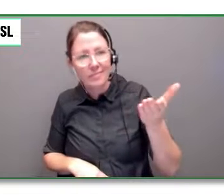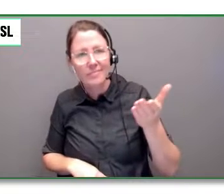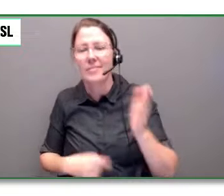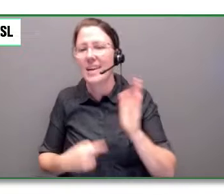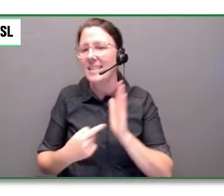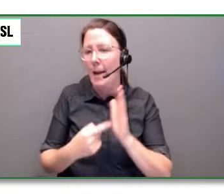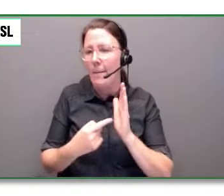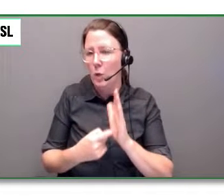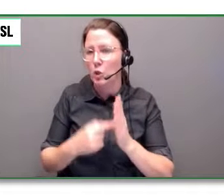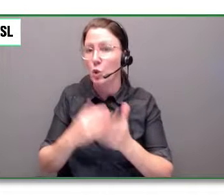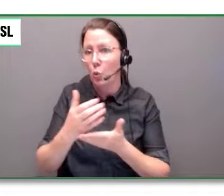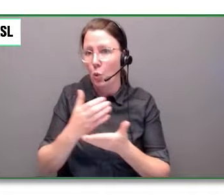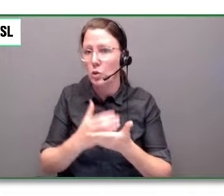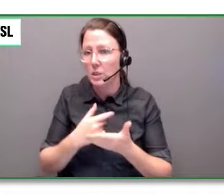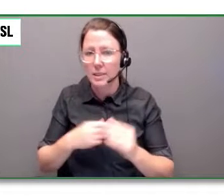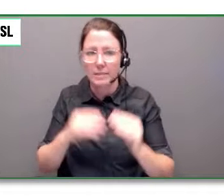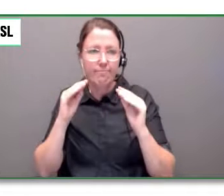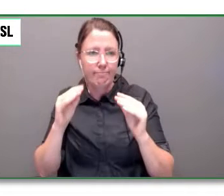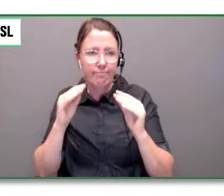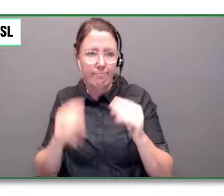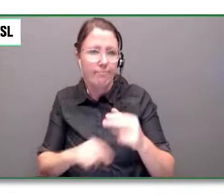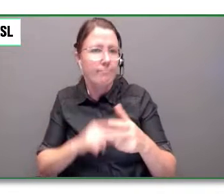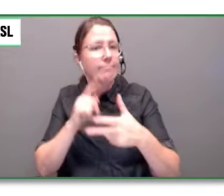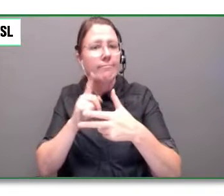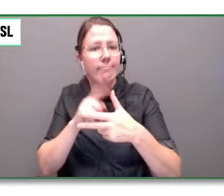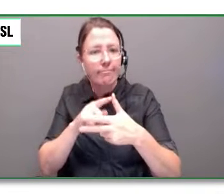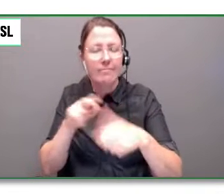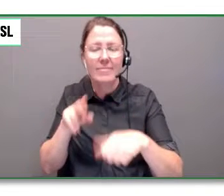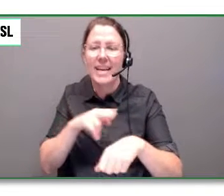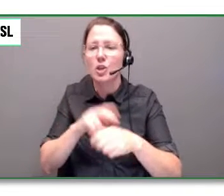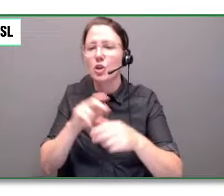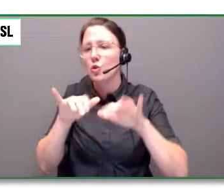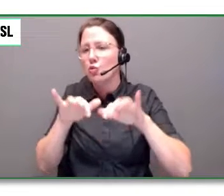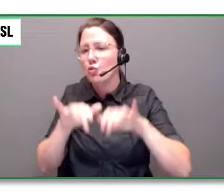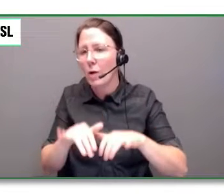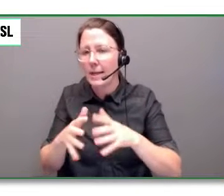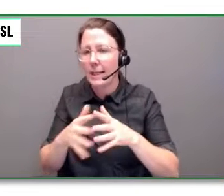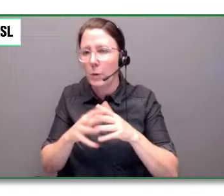Um, nature writing in the American West and an introduction to literature class